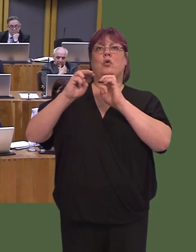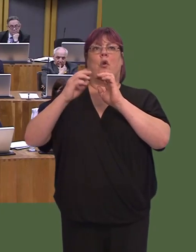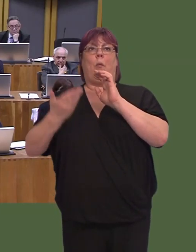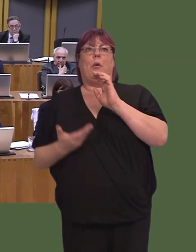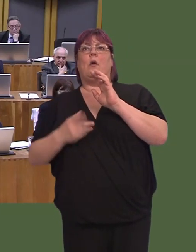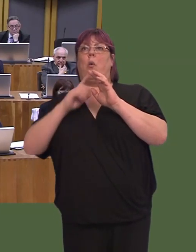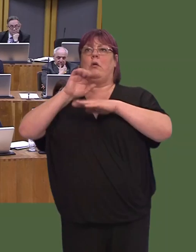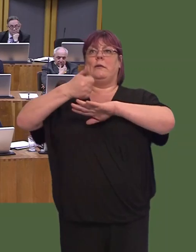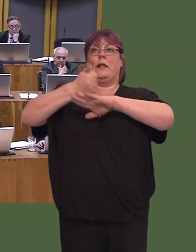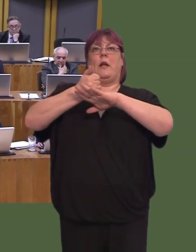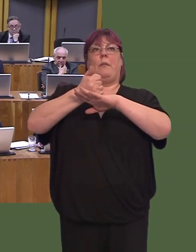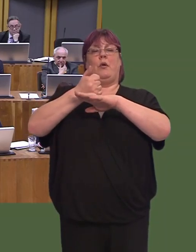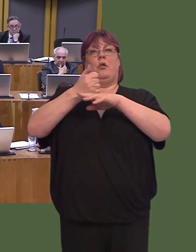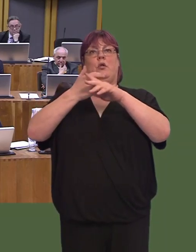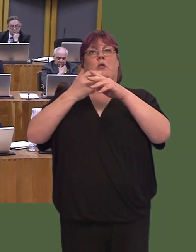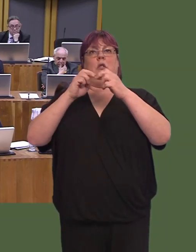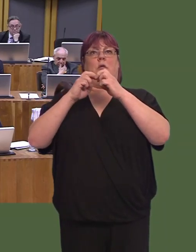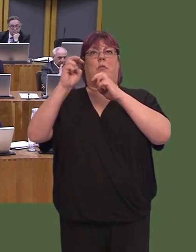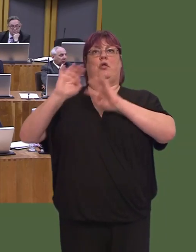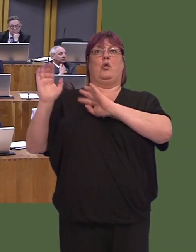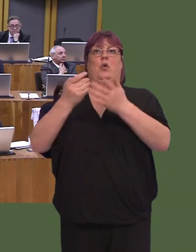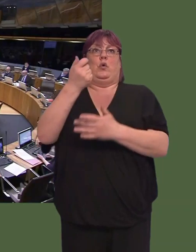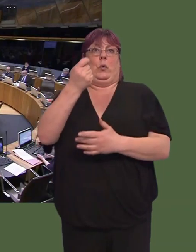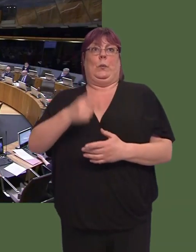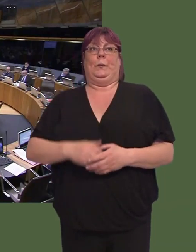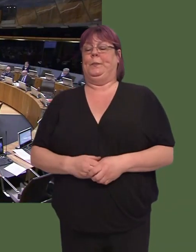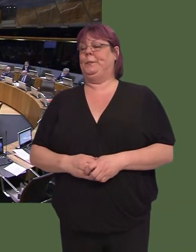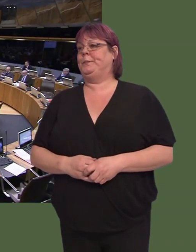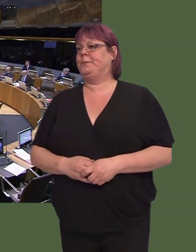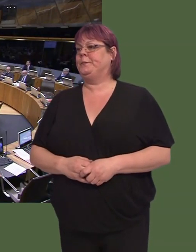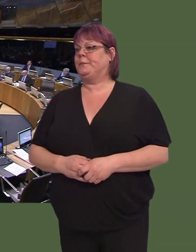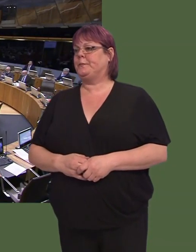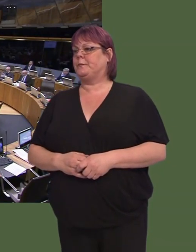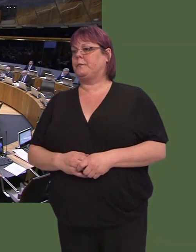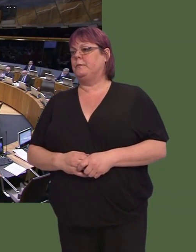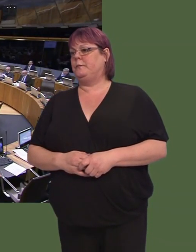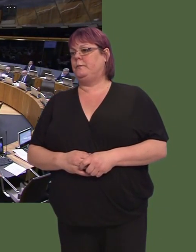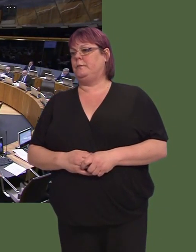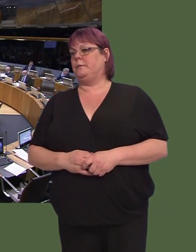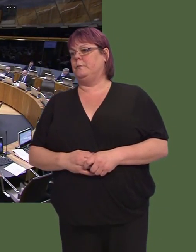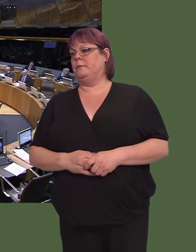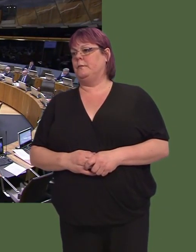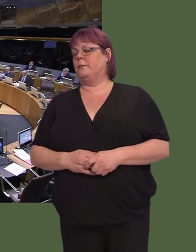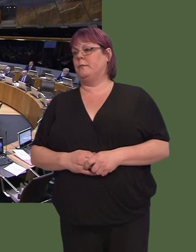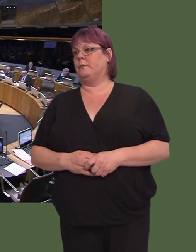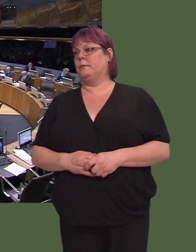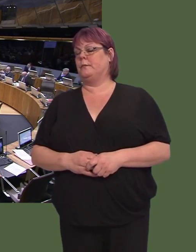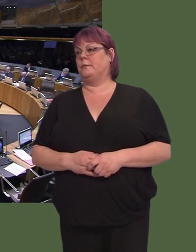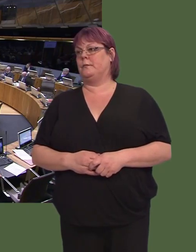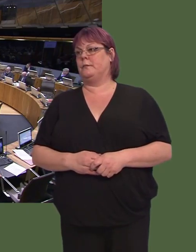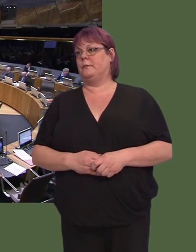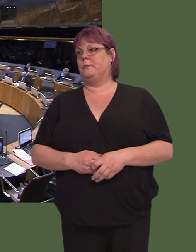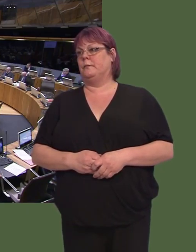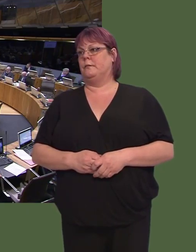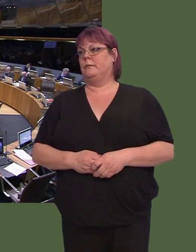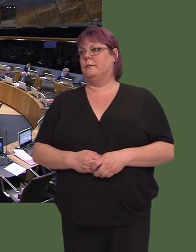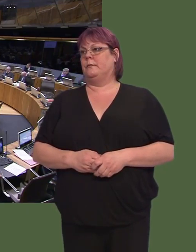Mark Isherwood AM: I'm sure as you're aware, the 'West and Wales Strategic Rail Prospectus'